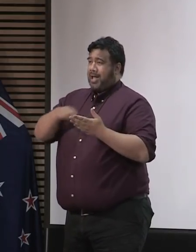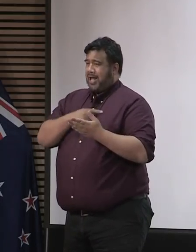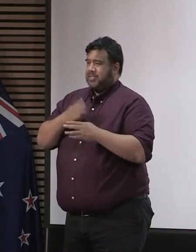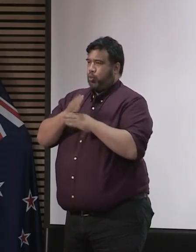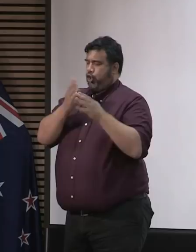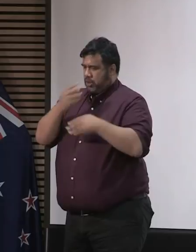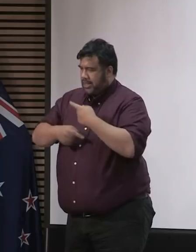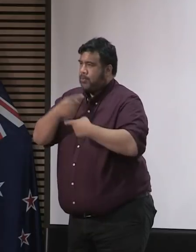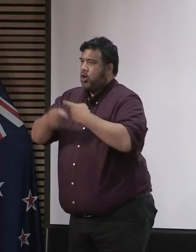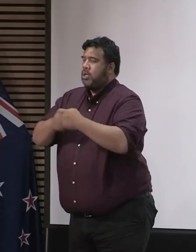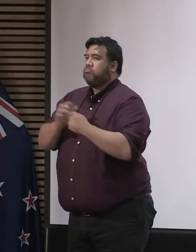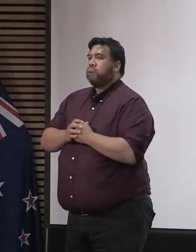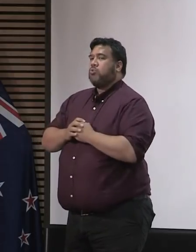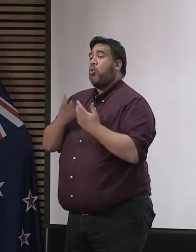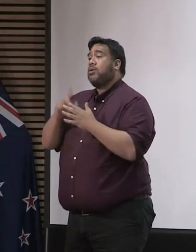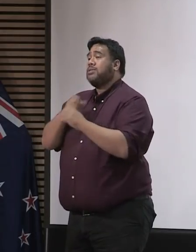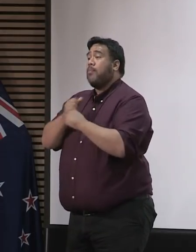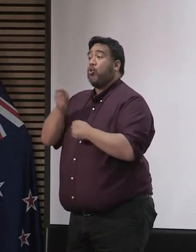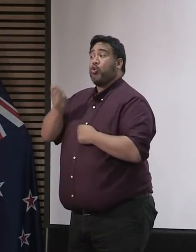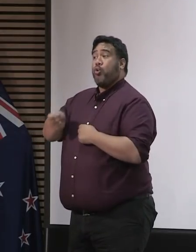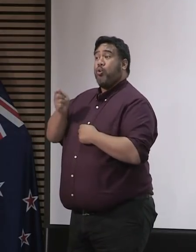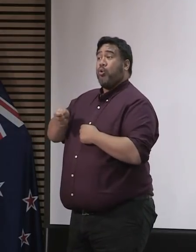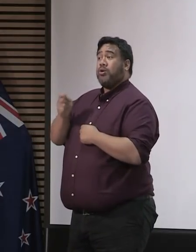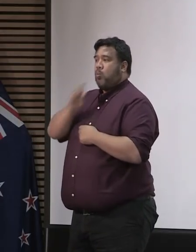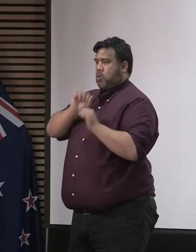From our courts who say their cleaning staff are the first line of defence in keeping our